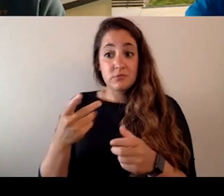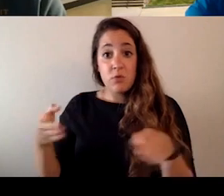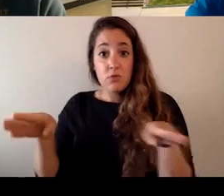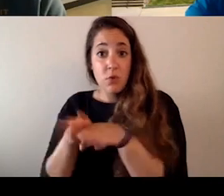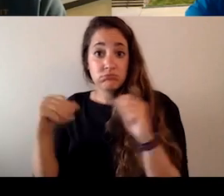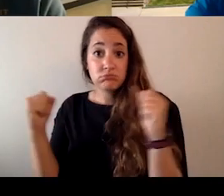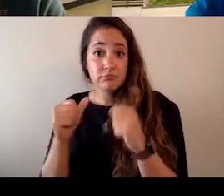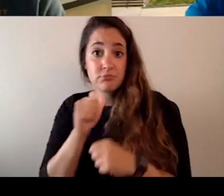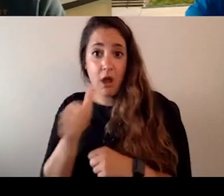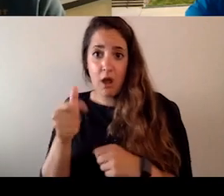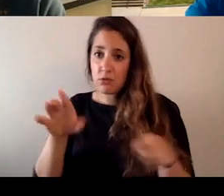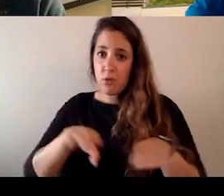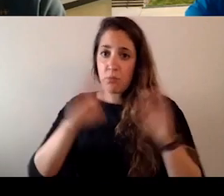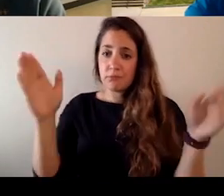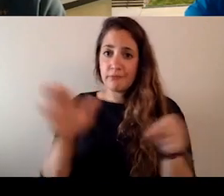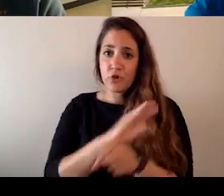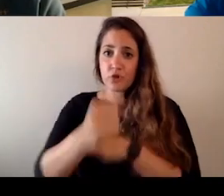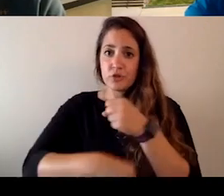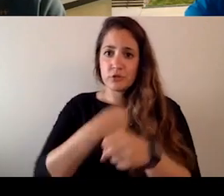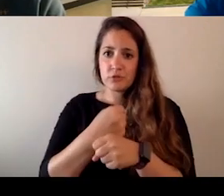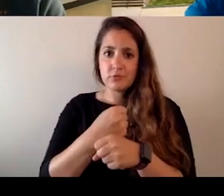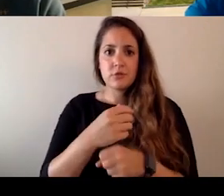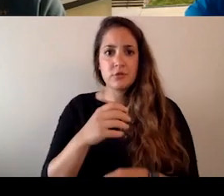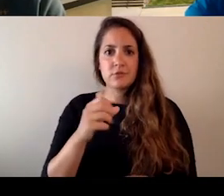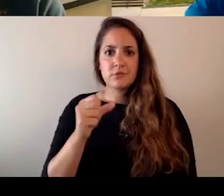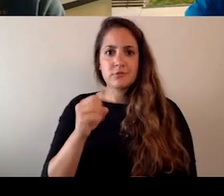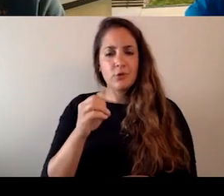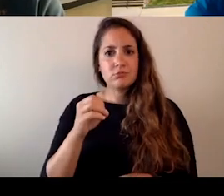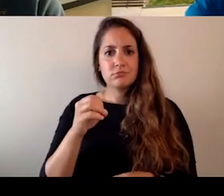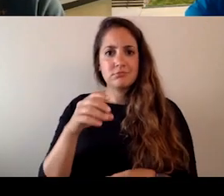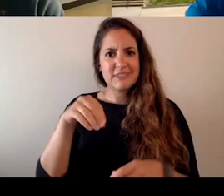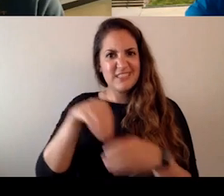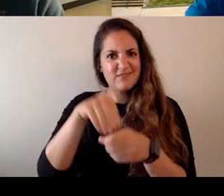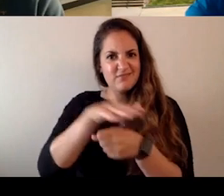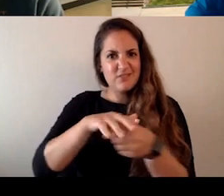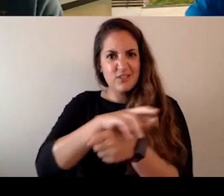So it's a lot of things to do in the region and in the Rochester area.